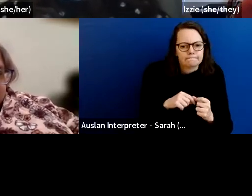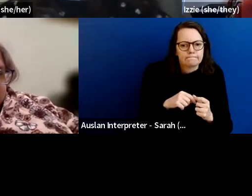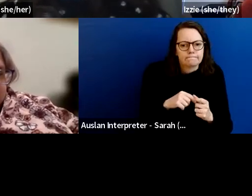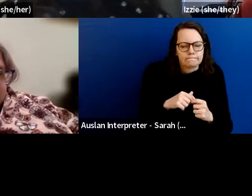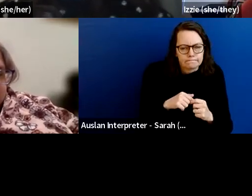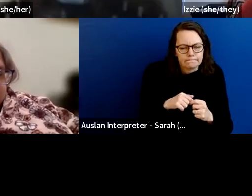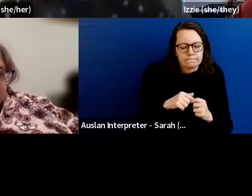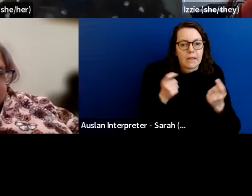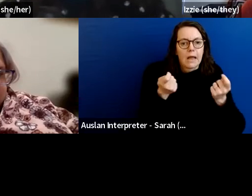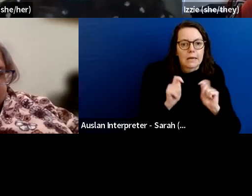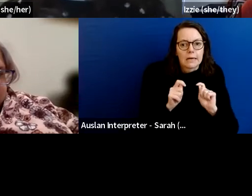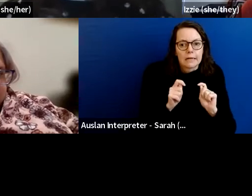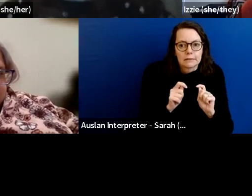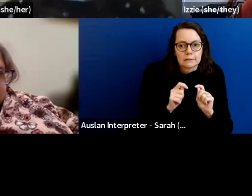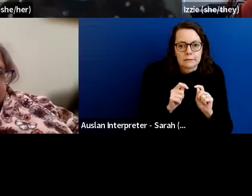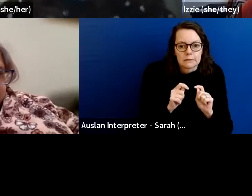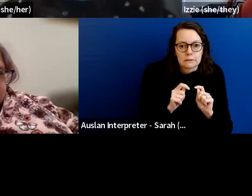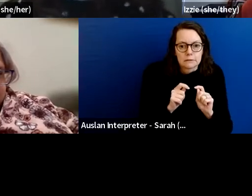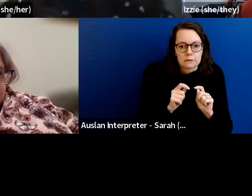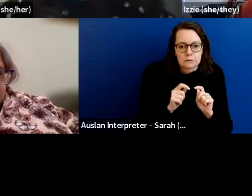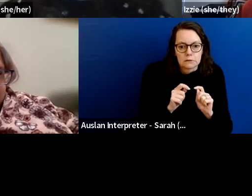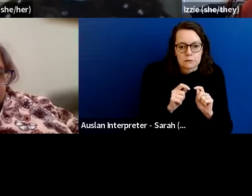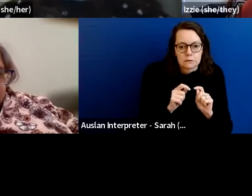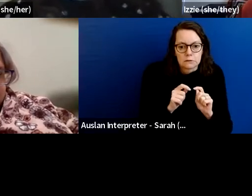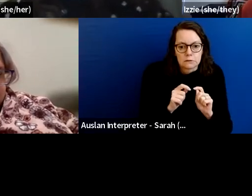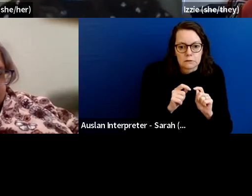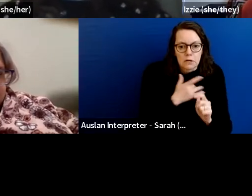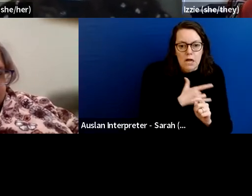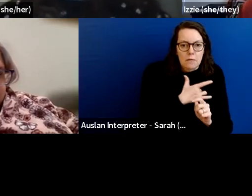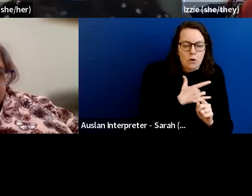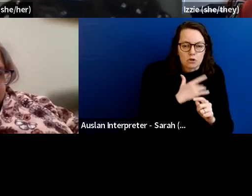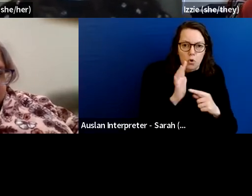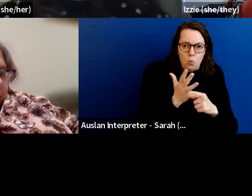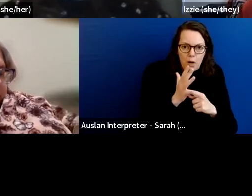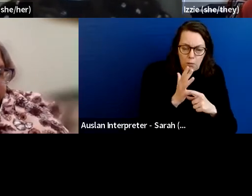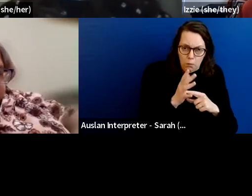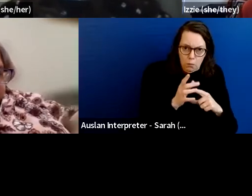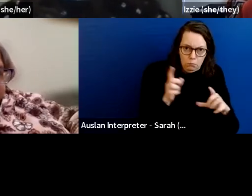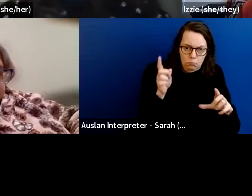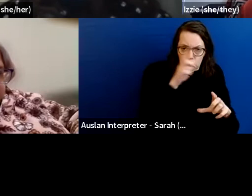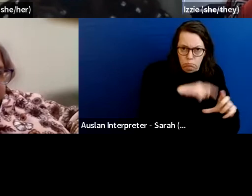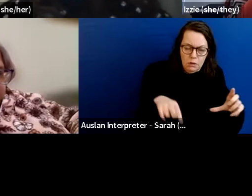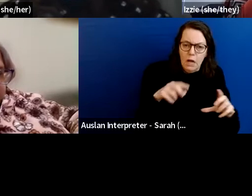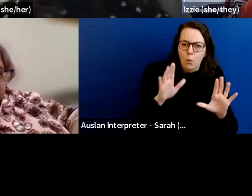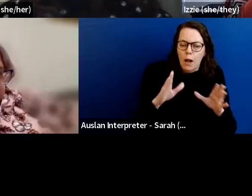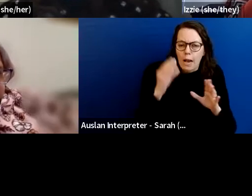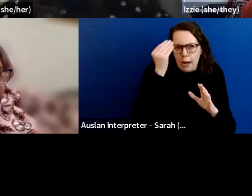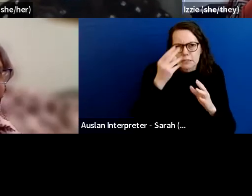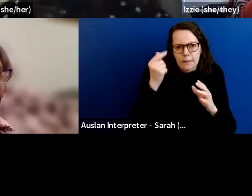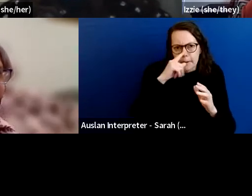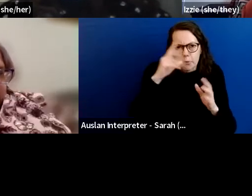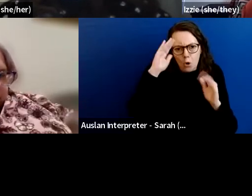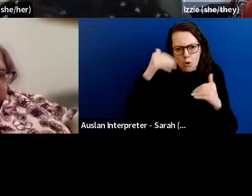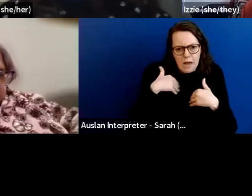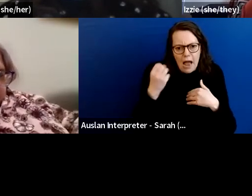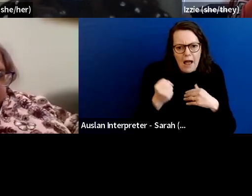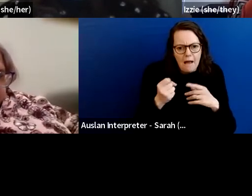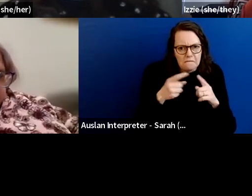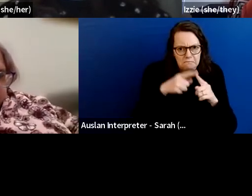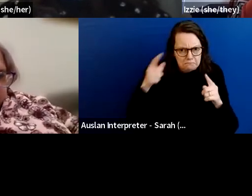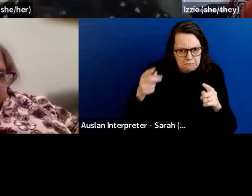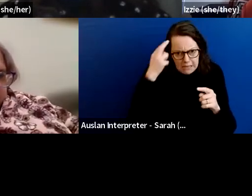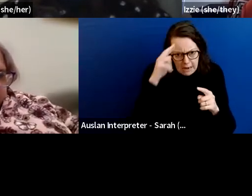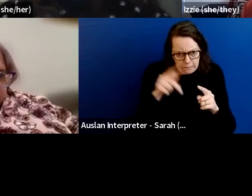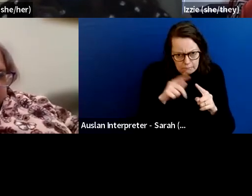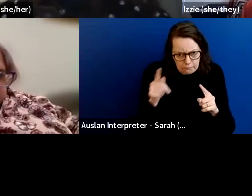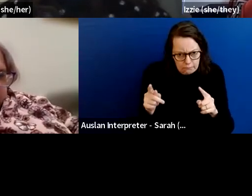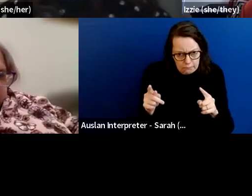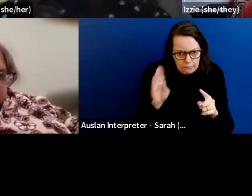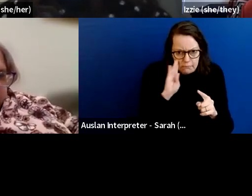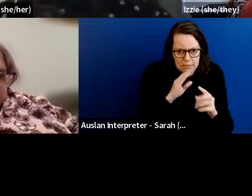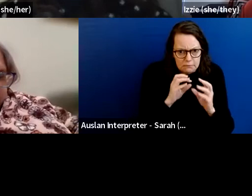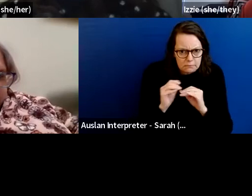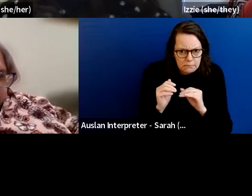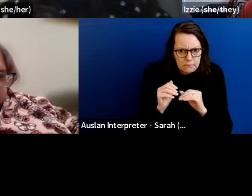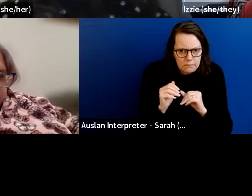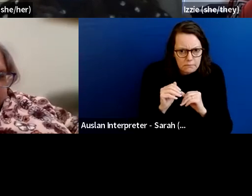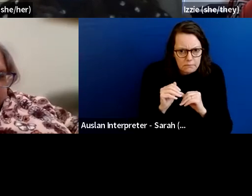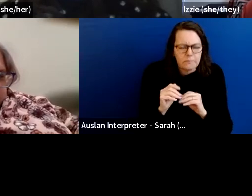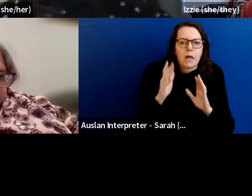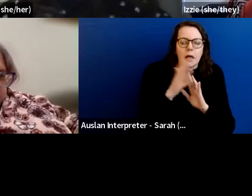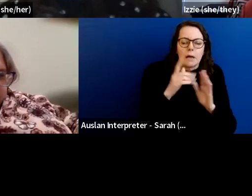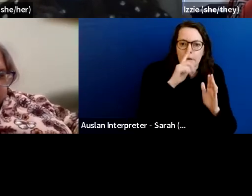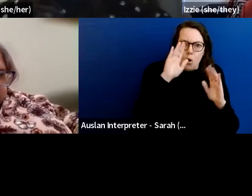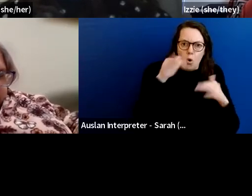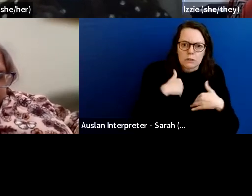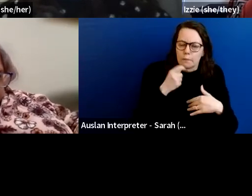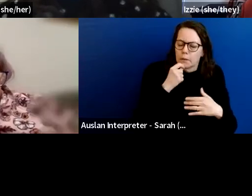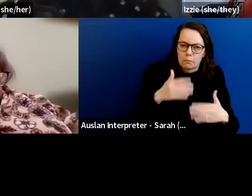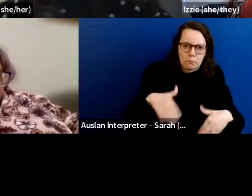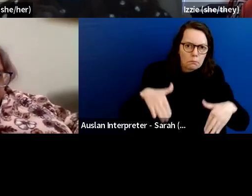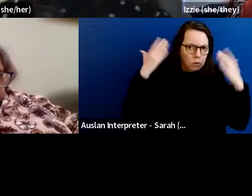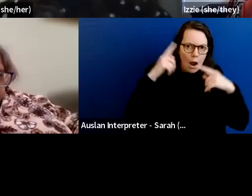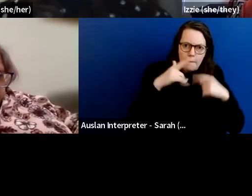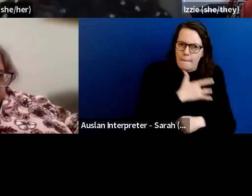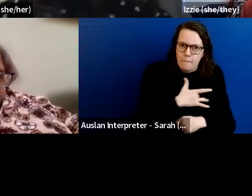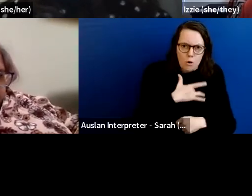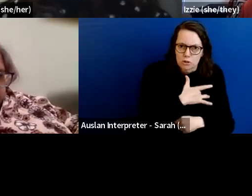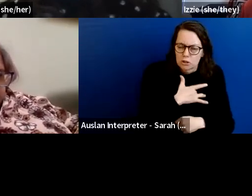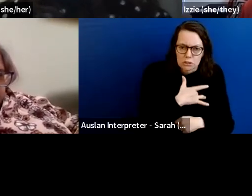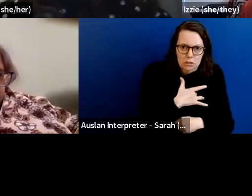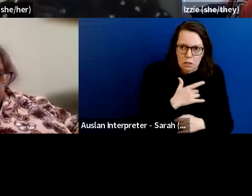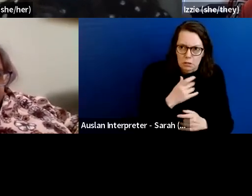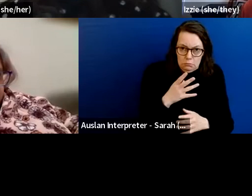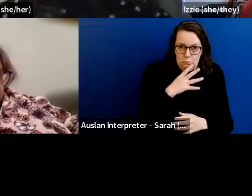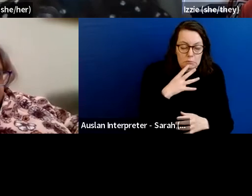And another thing to recognize alongside the emotions which is.